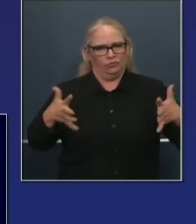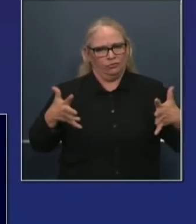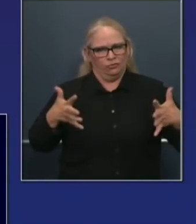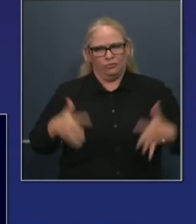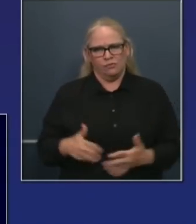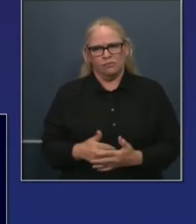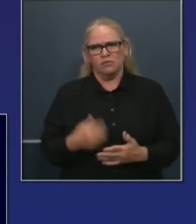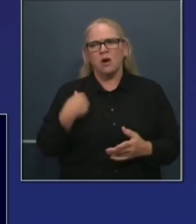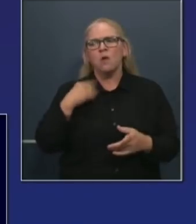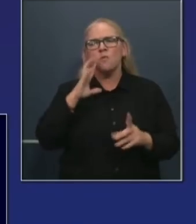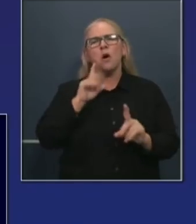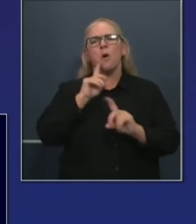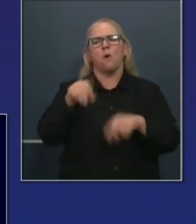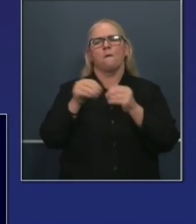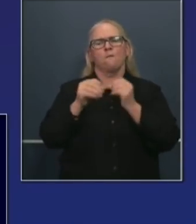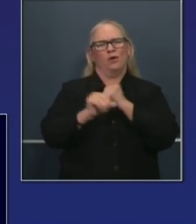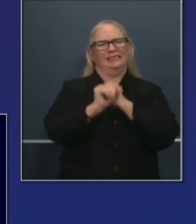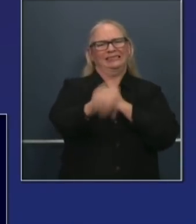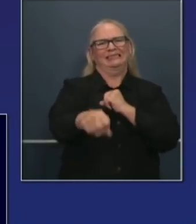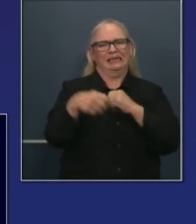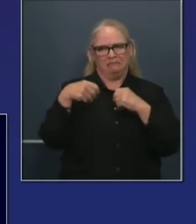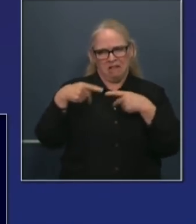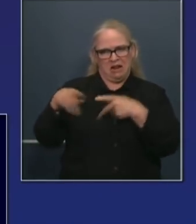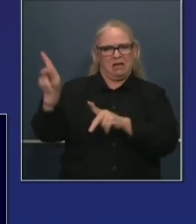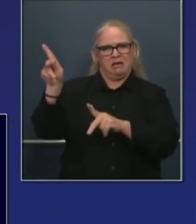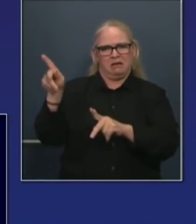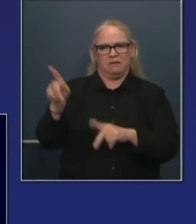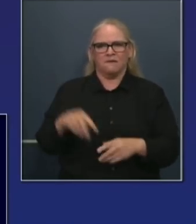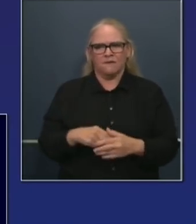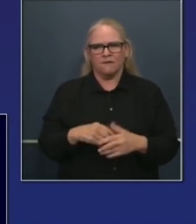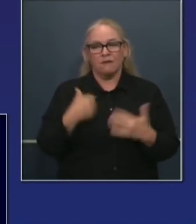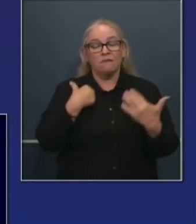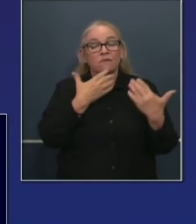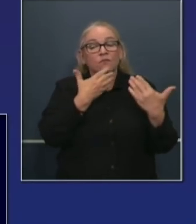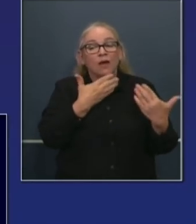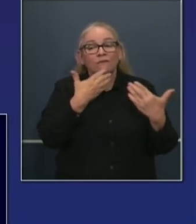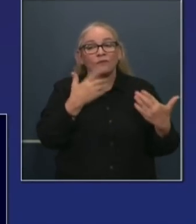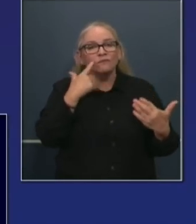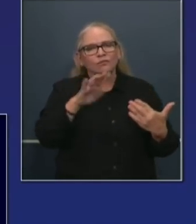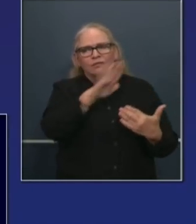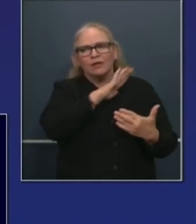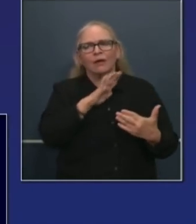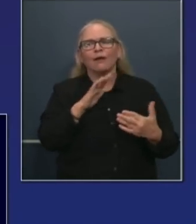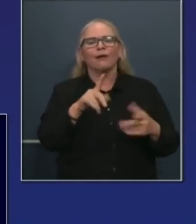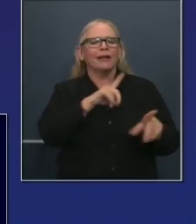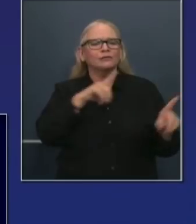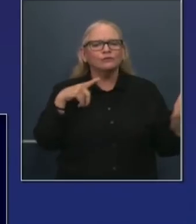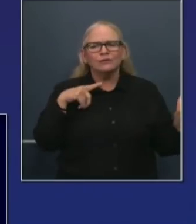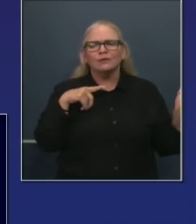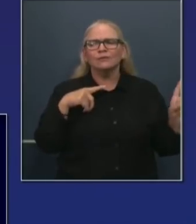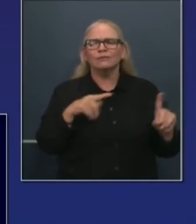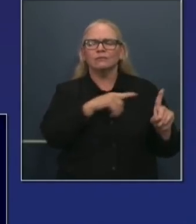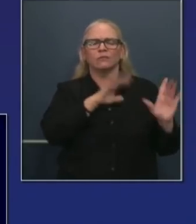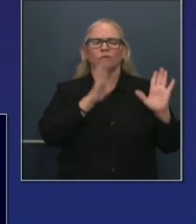INTRODUCE LEGISLATION AND I WANT TO GO FURTHER AND SOME WANT TO OFFER THEIR OWN